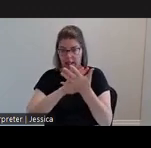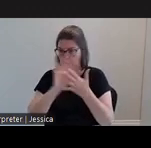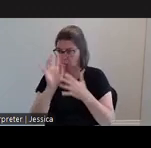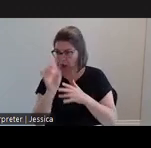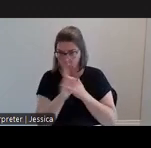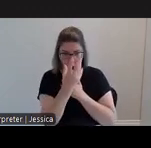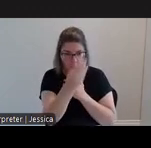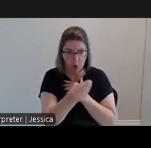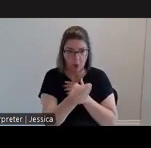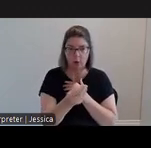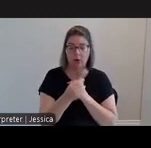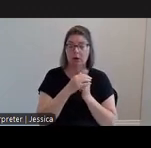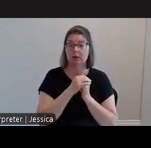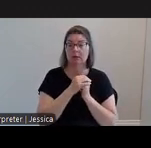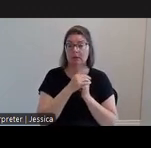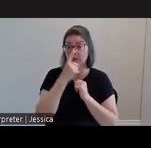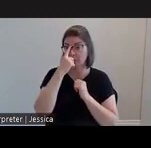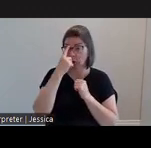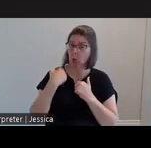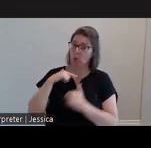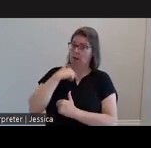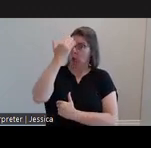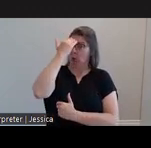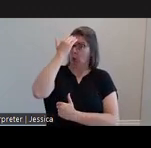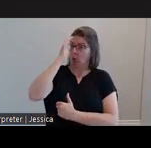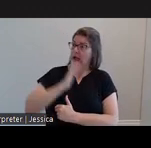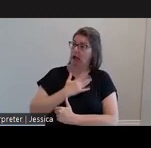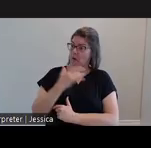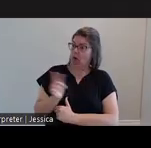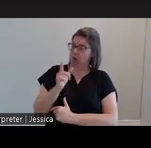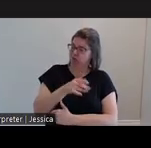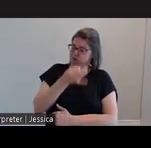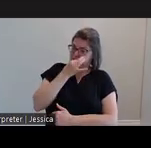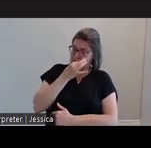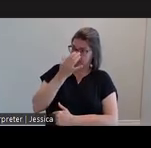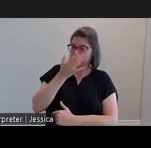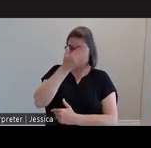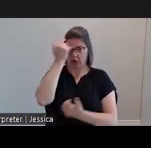We might be very familiar with our library and forget that to those